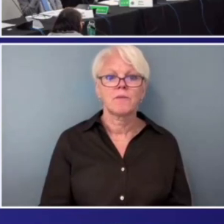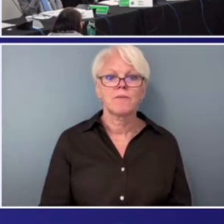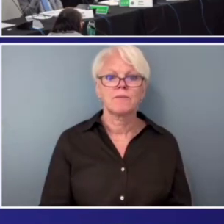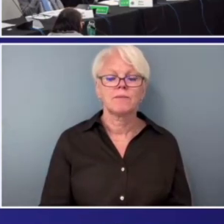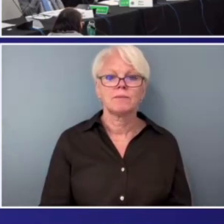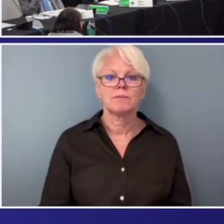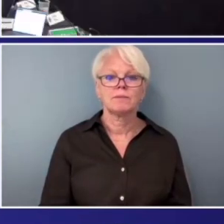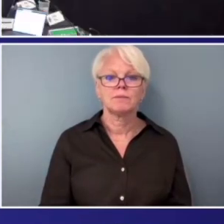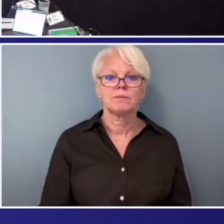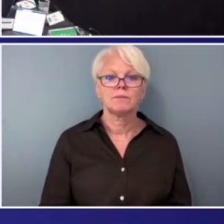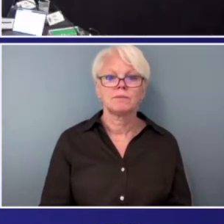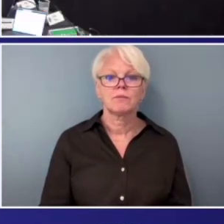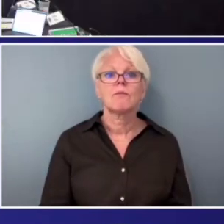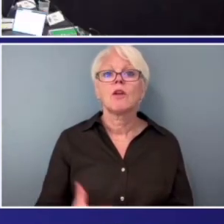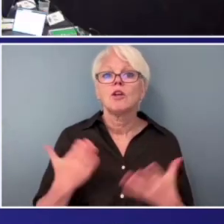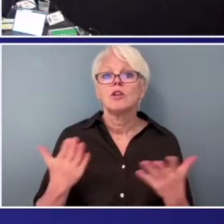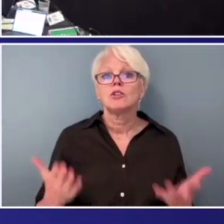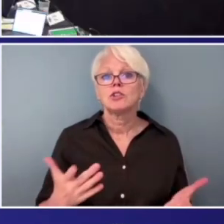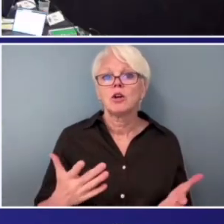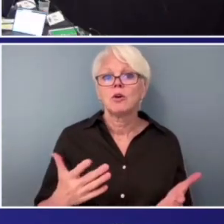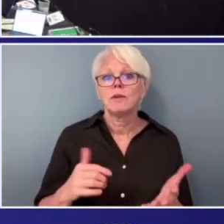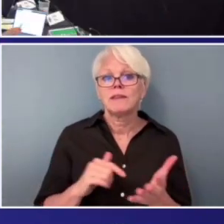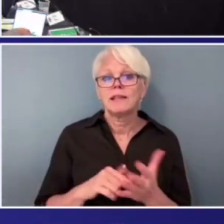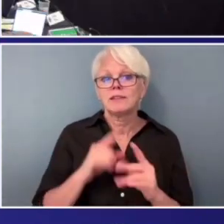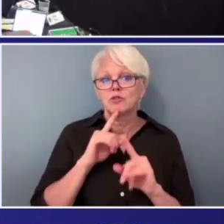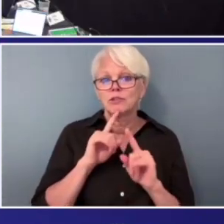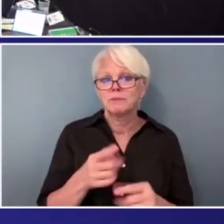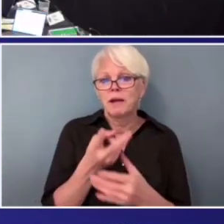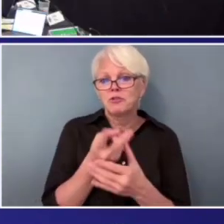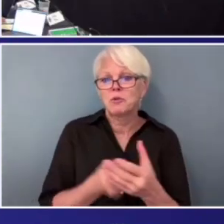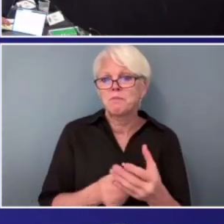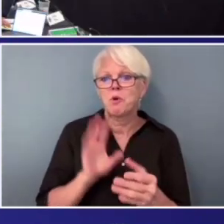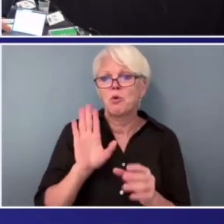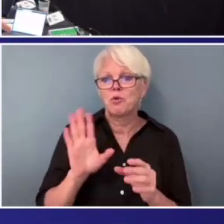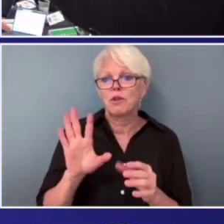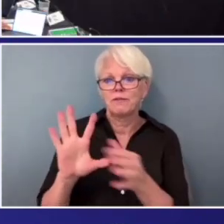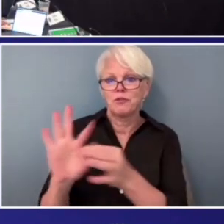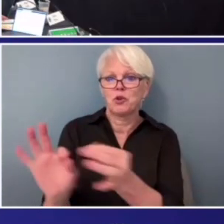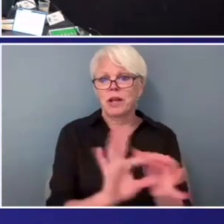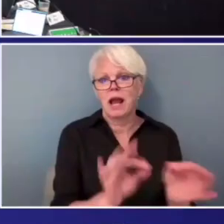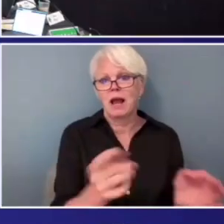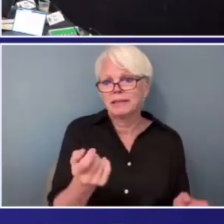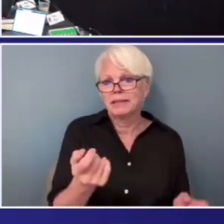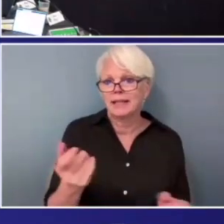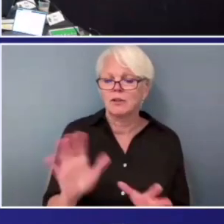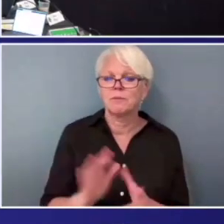So this is in response to both of your questions a little bit, or comments, I guess. So we heard --